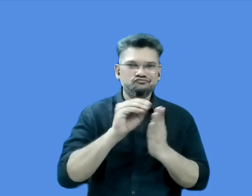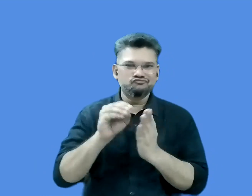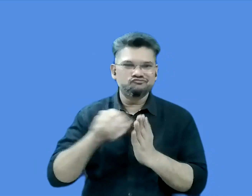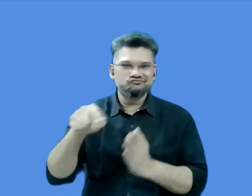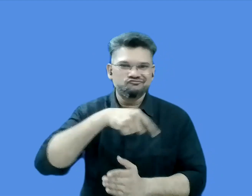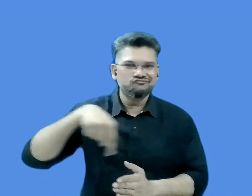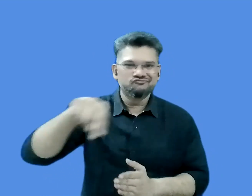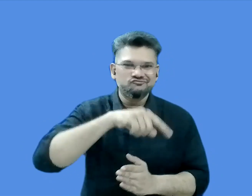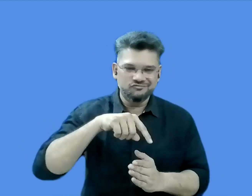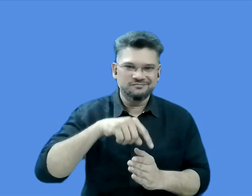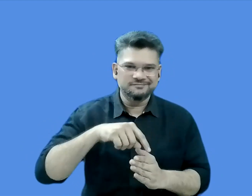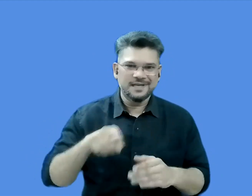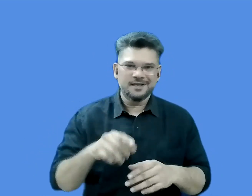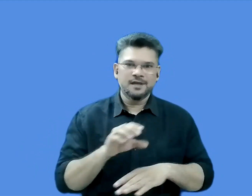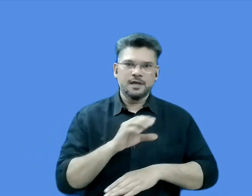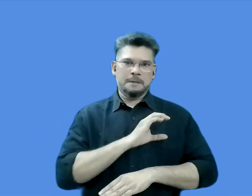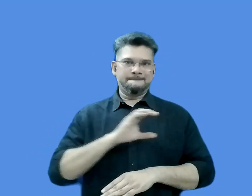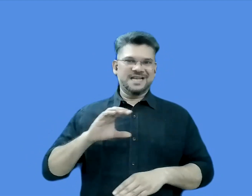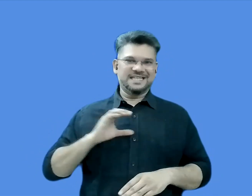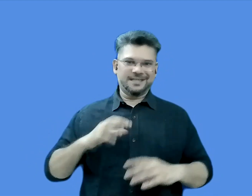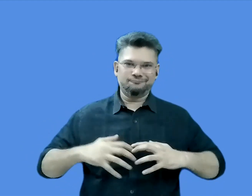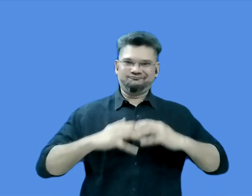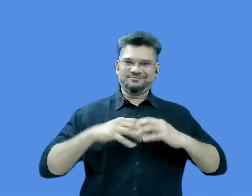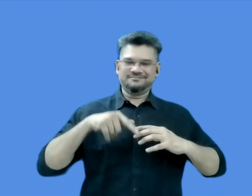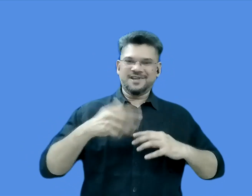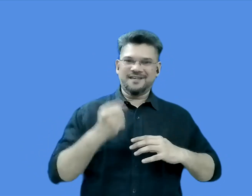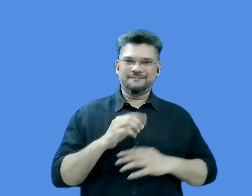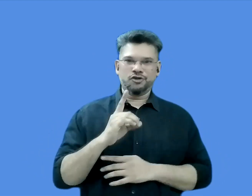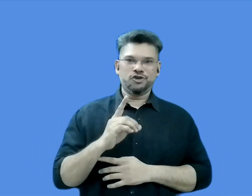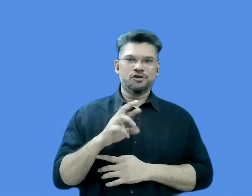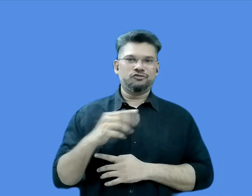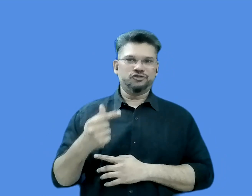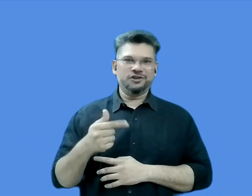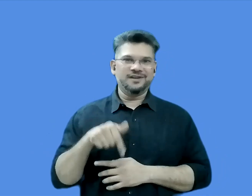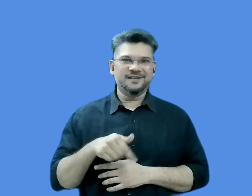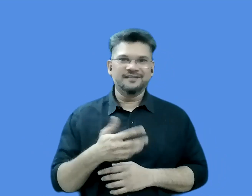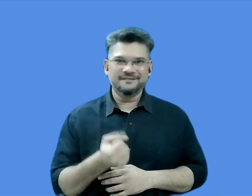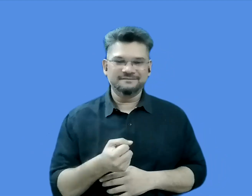Disability Reference Group, it is part of the interagency standing